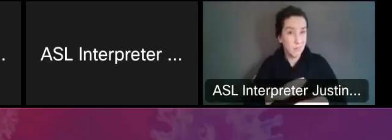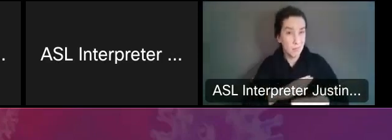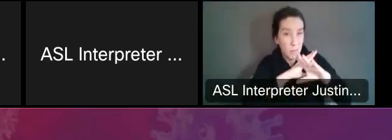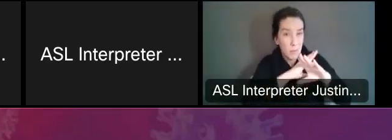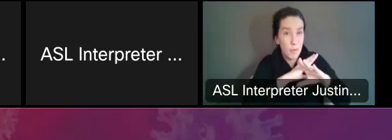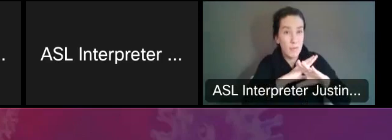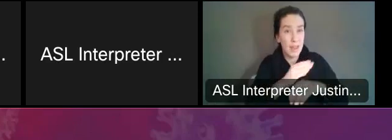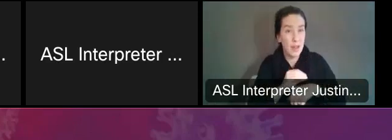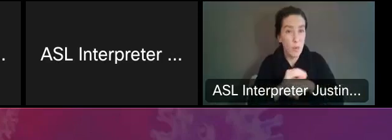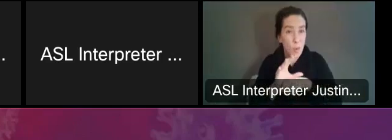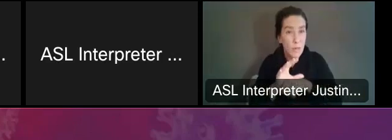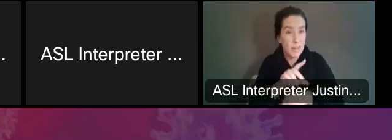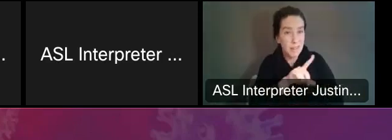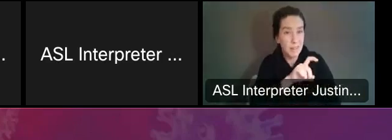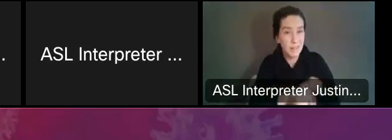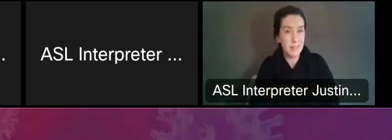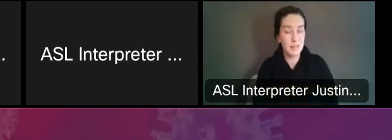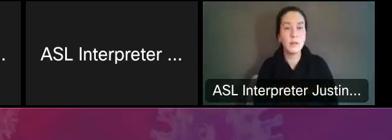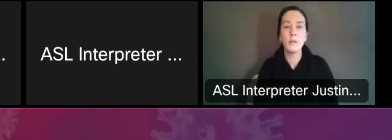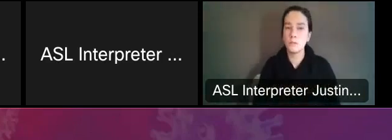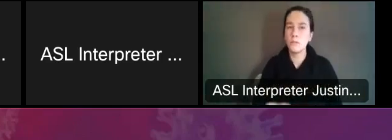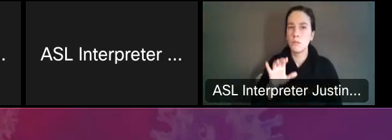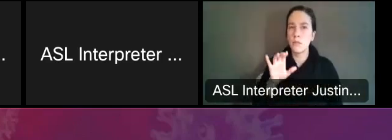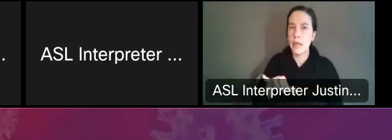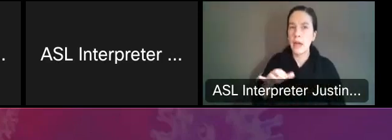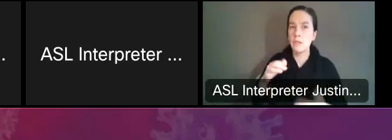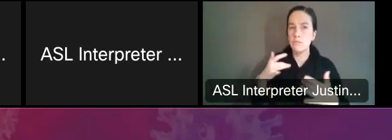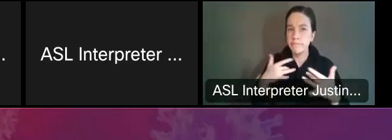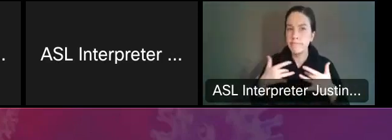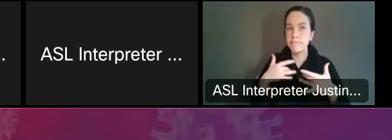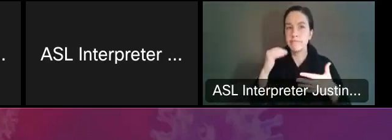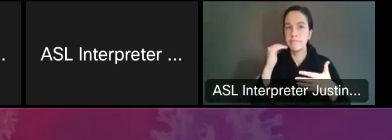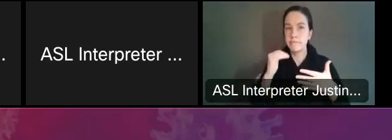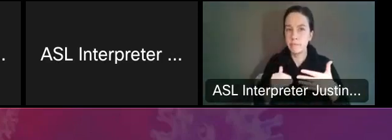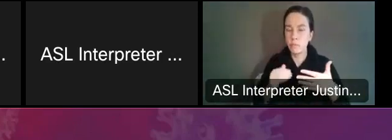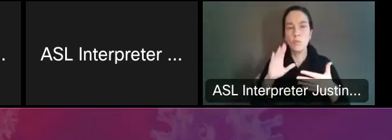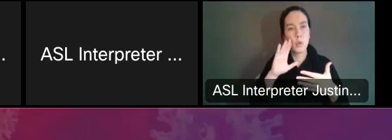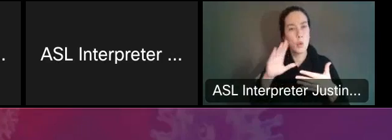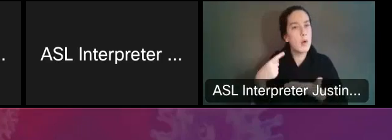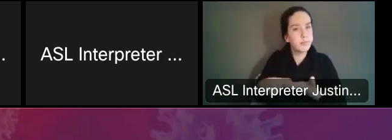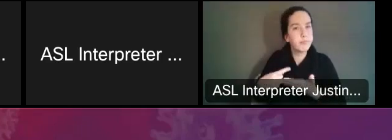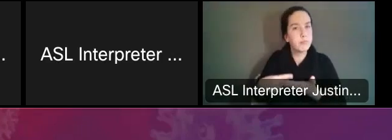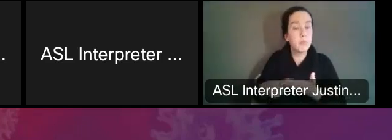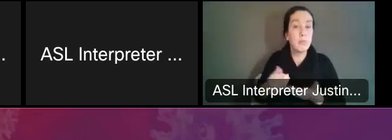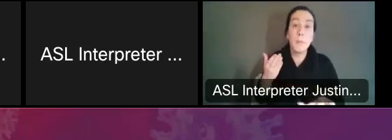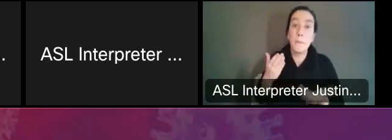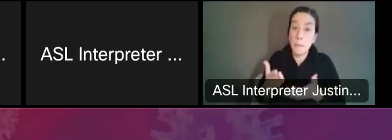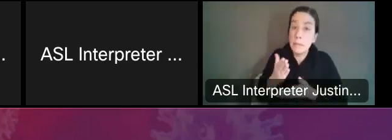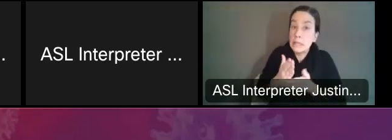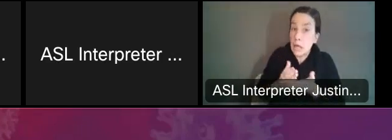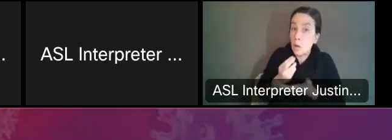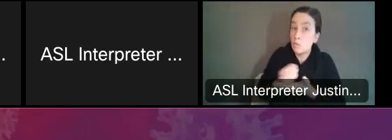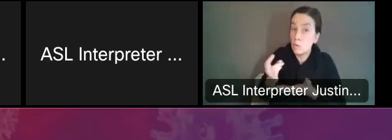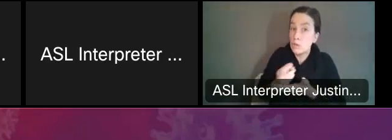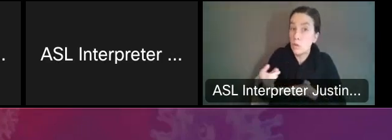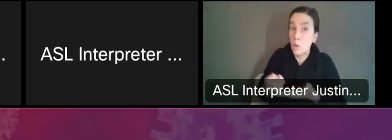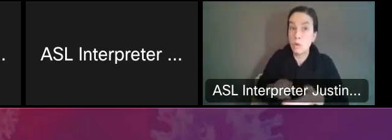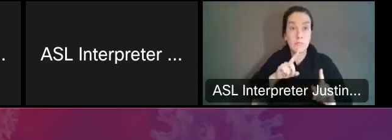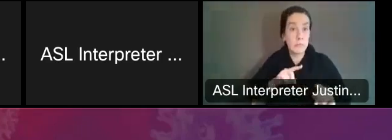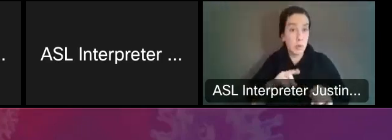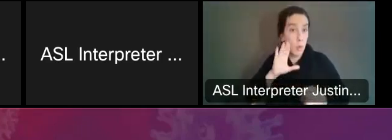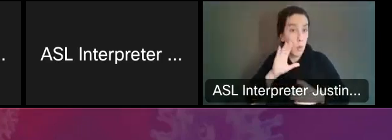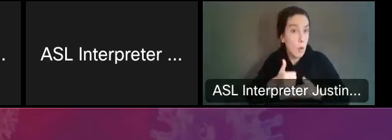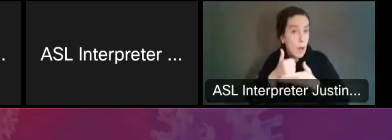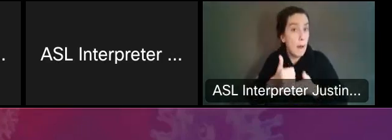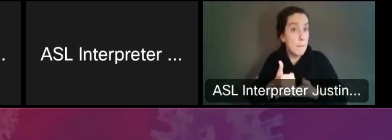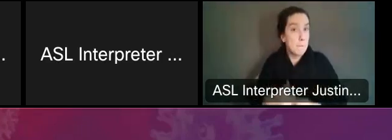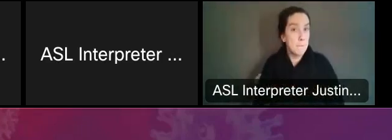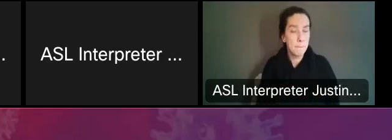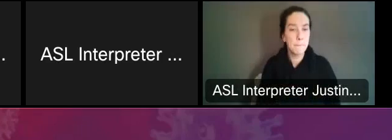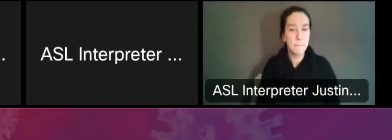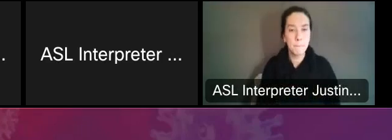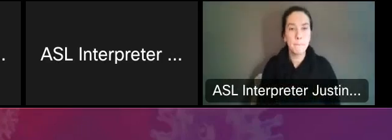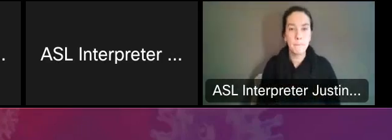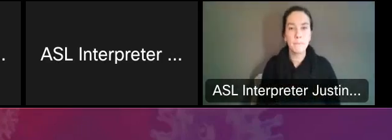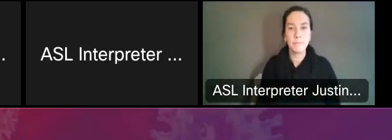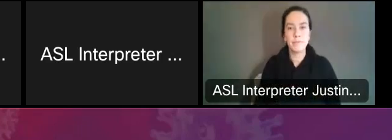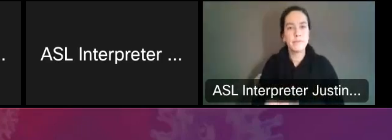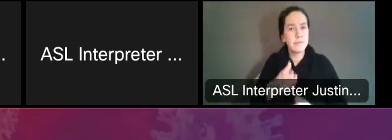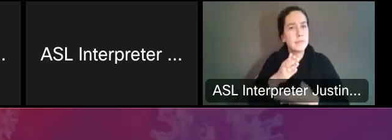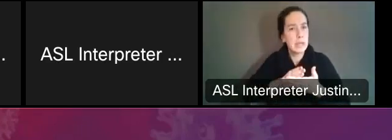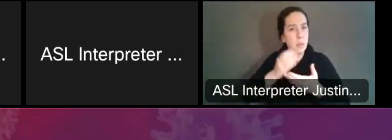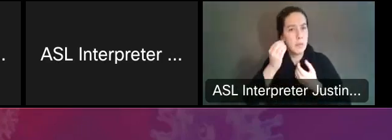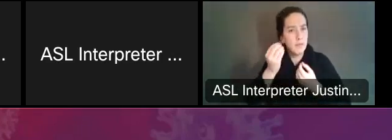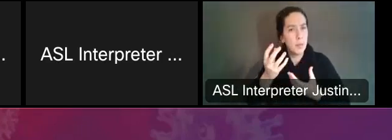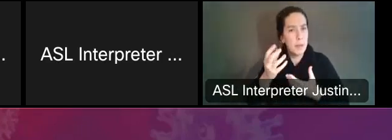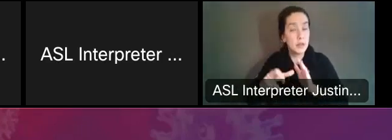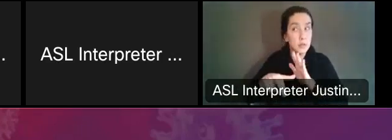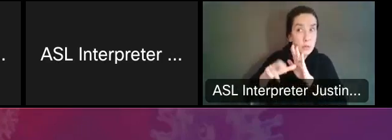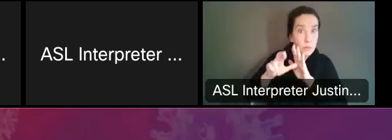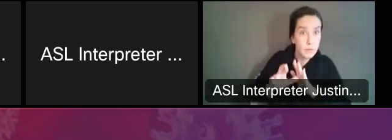today we will discuss a few of these concerns and we will share some resources that may be helpful in answering other vaccine related questions as we review some of the information keep this in mind and let us know if you have other